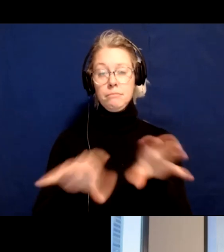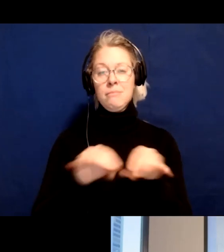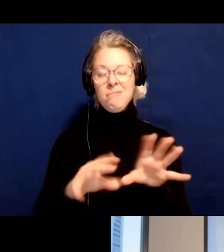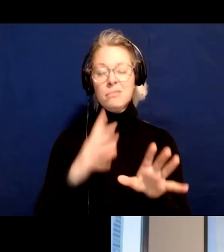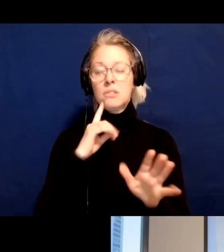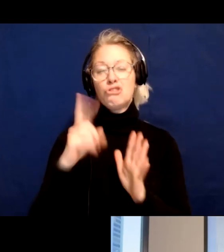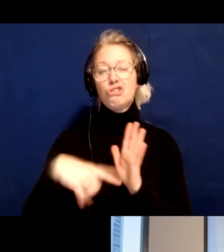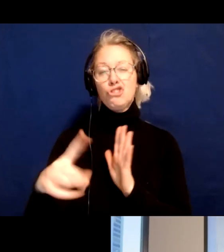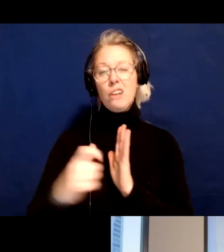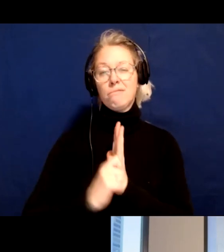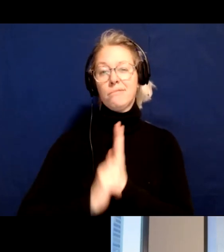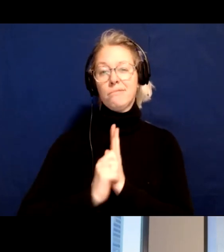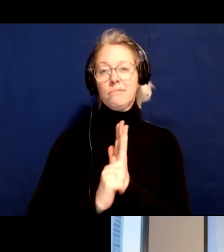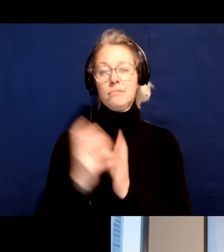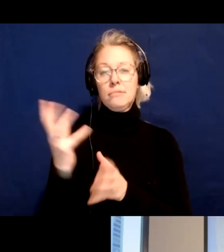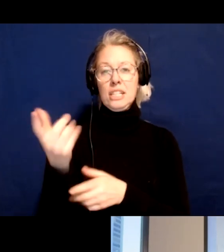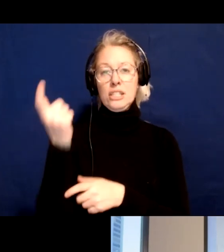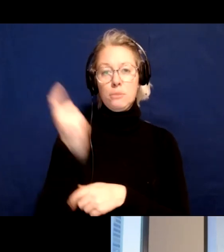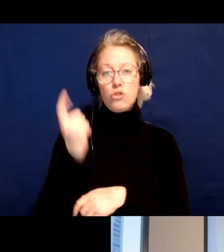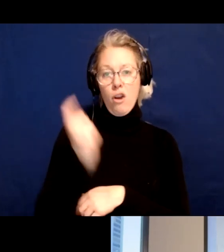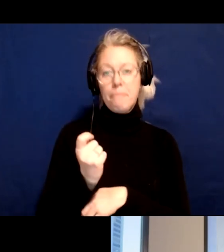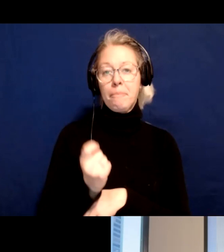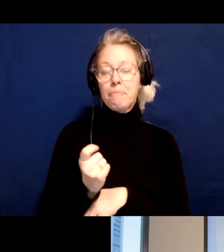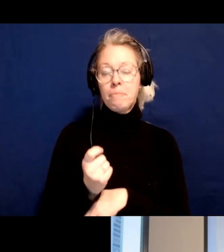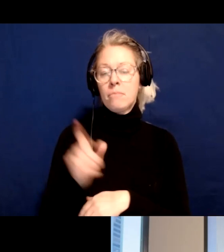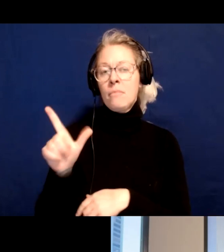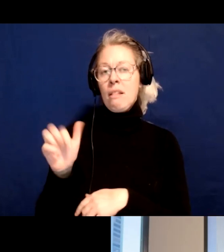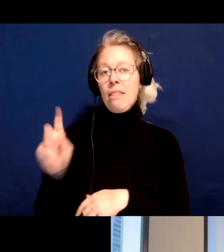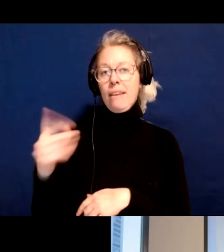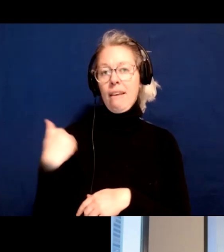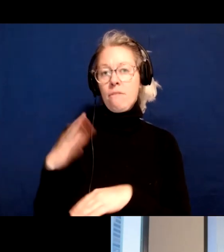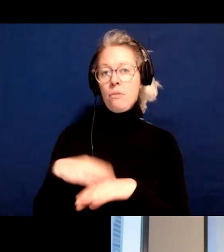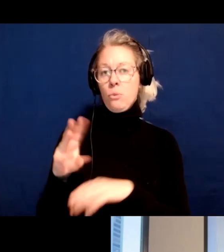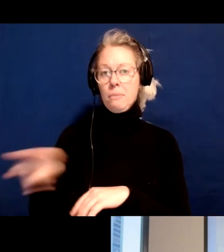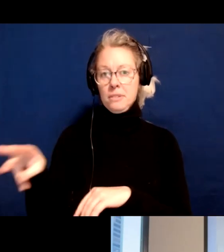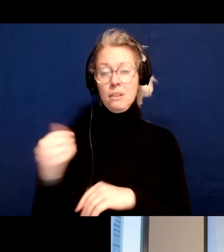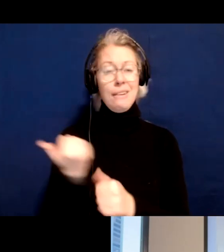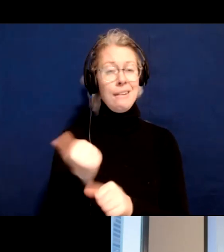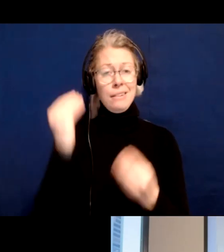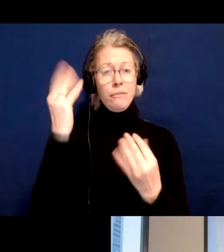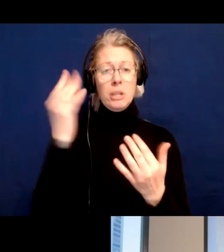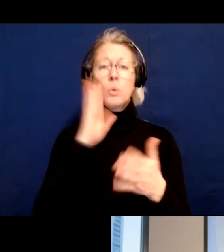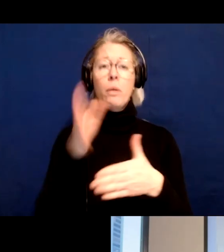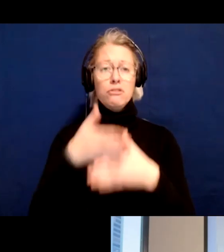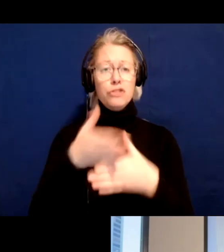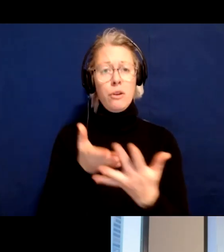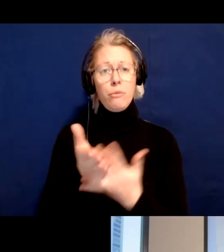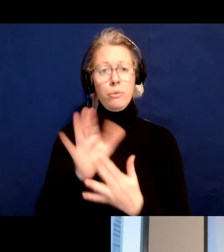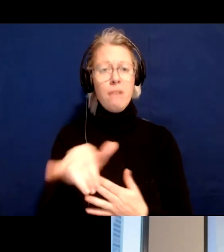sign up for through the website and any information that we have will certainly share with the community broadly.